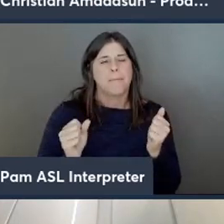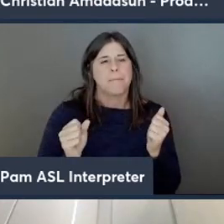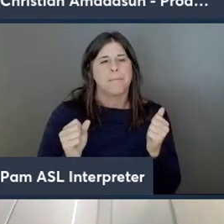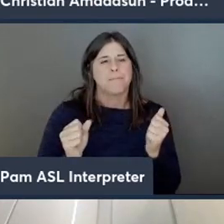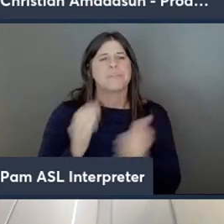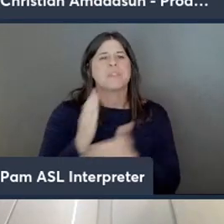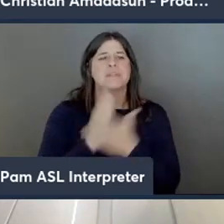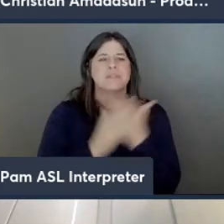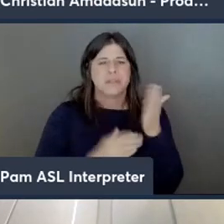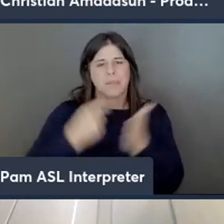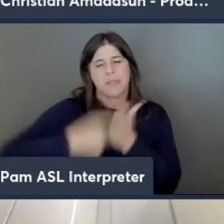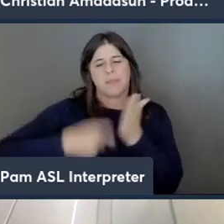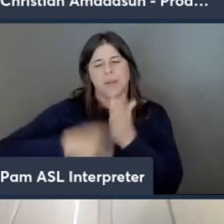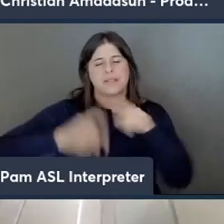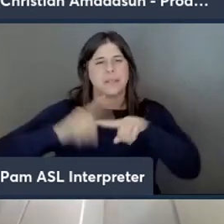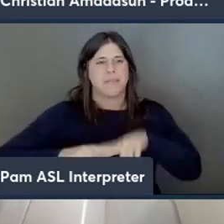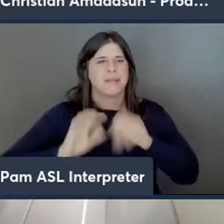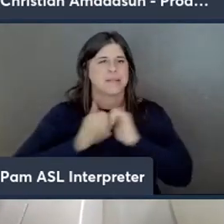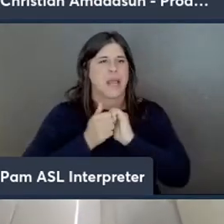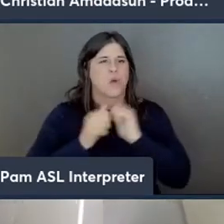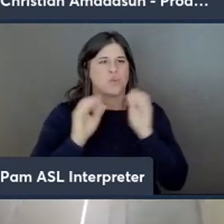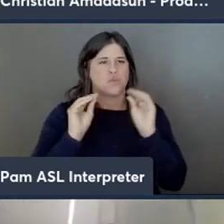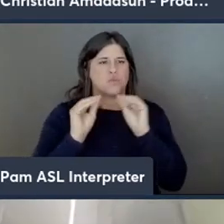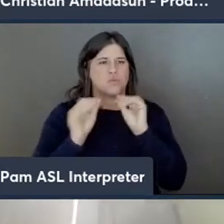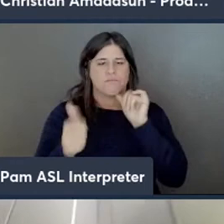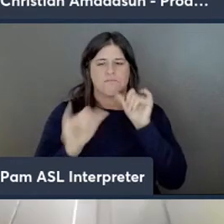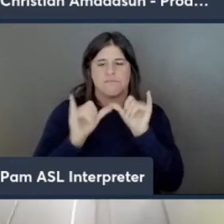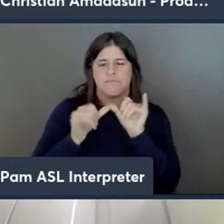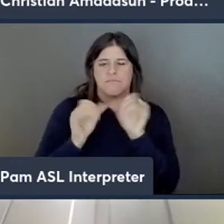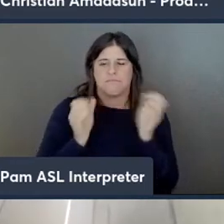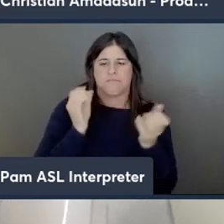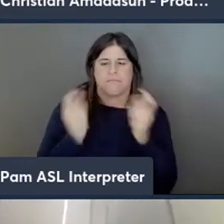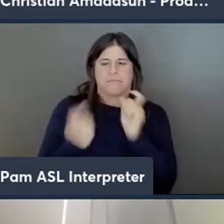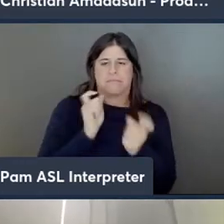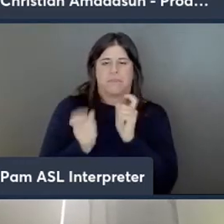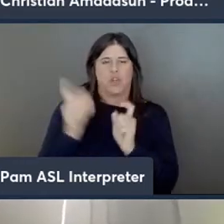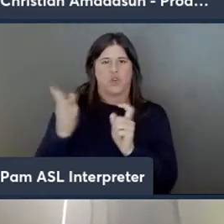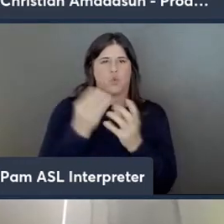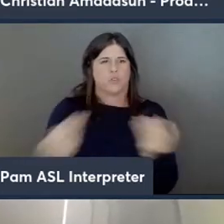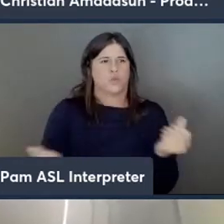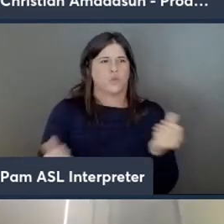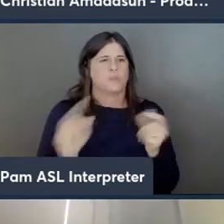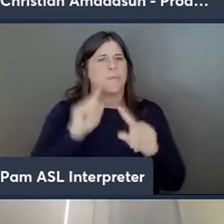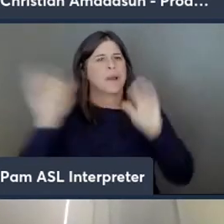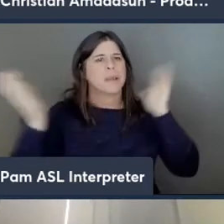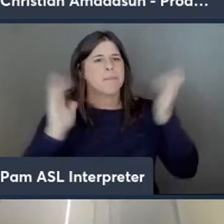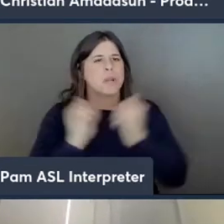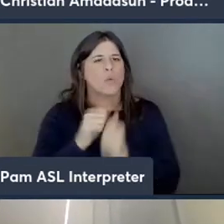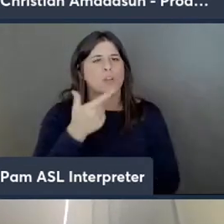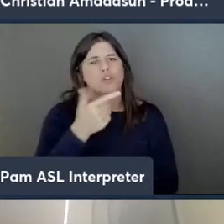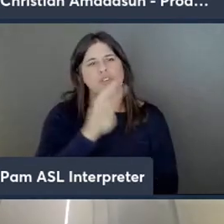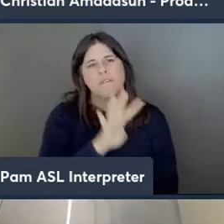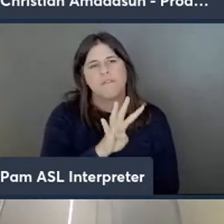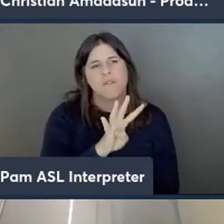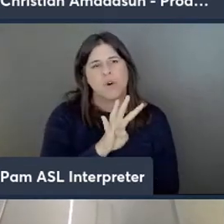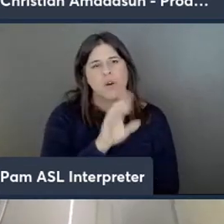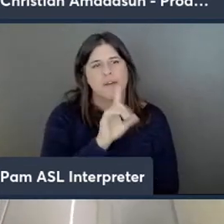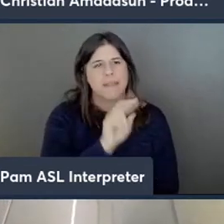depends on how you architect your solution, but let's compare it to the G four DN instances.